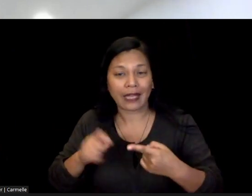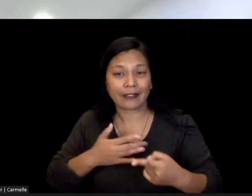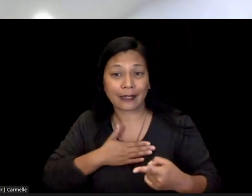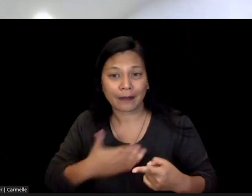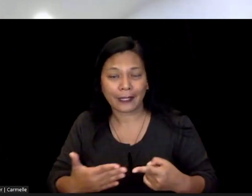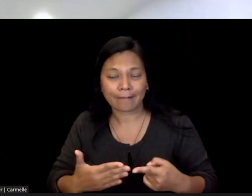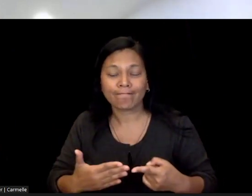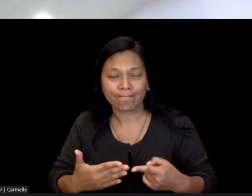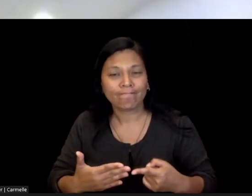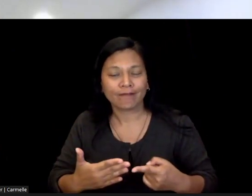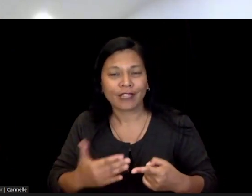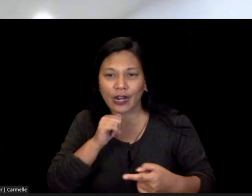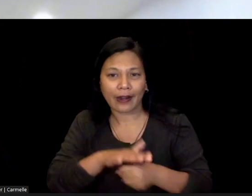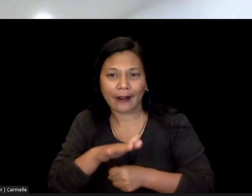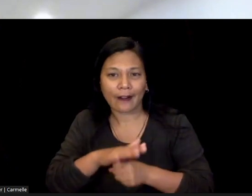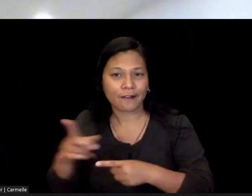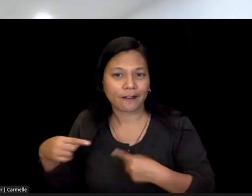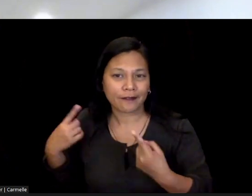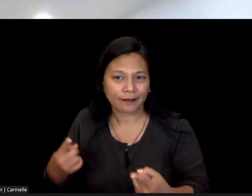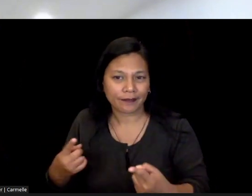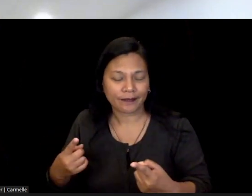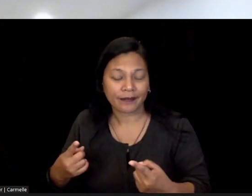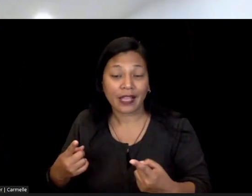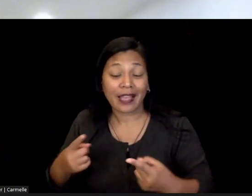And then secondly, once we've admitted that and say, how can we start things?